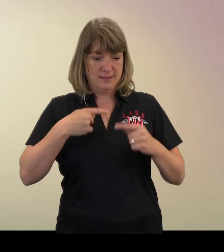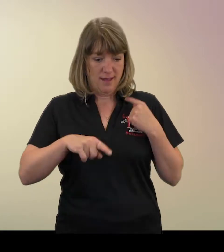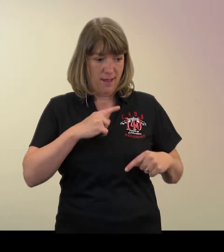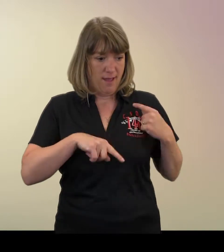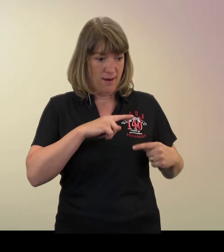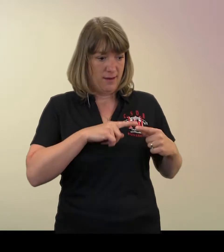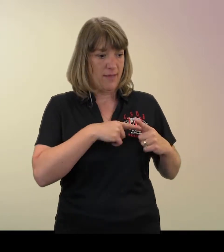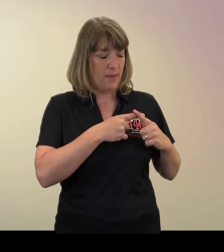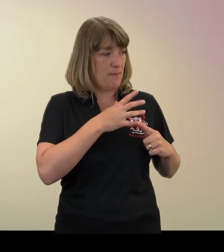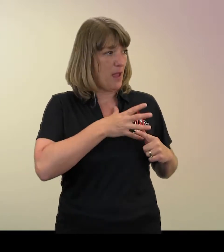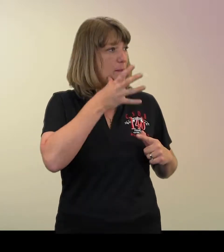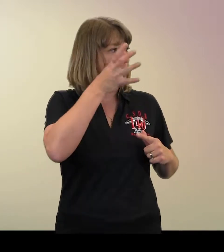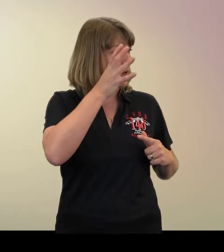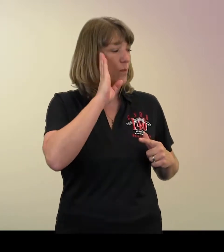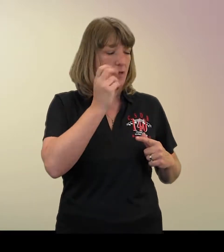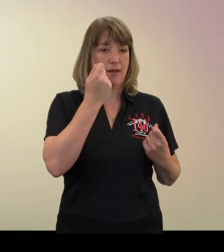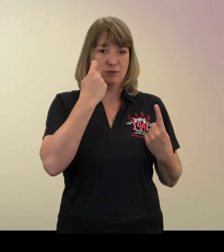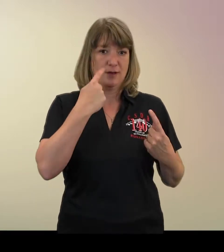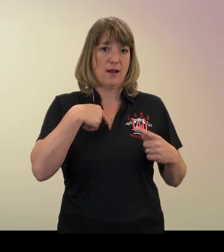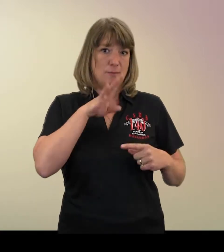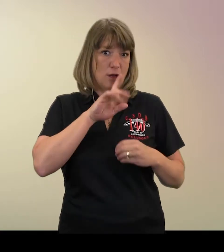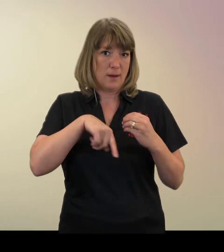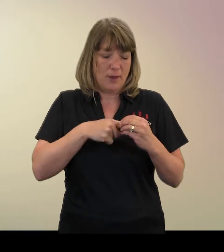here, then my parent is understanding that I'm talking